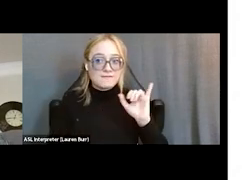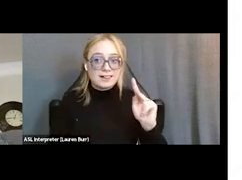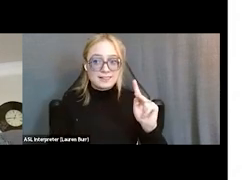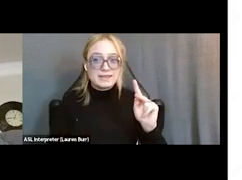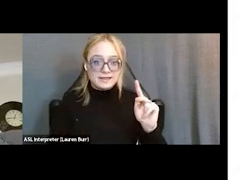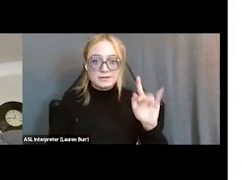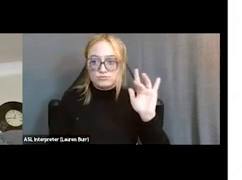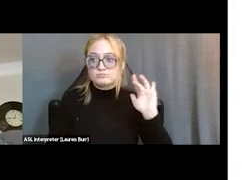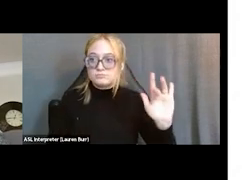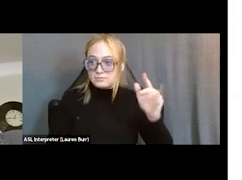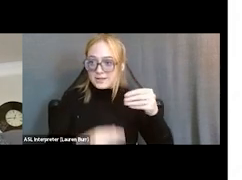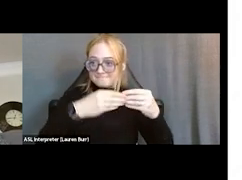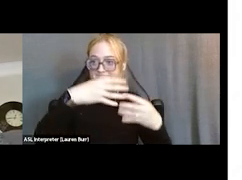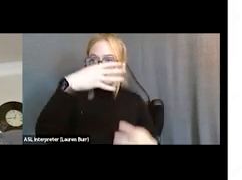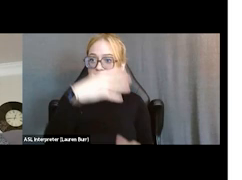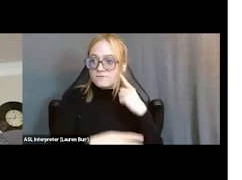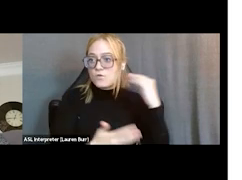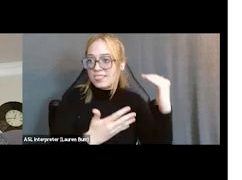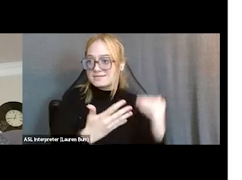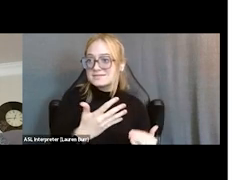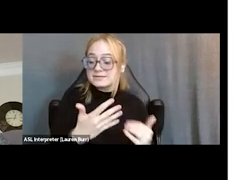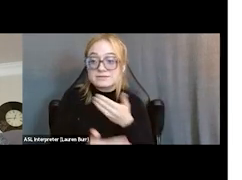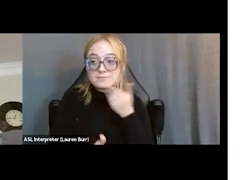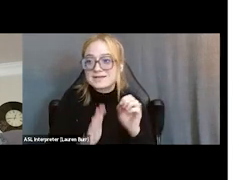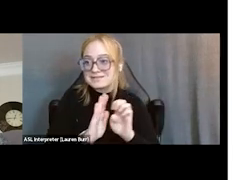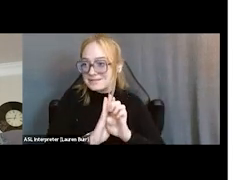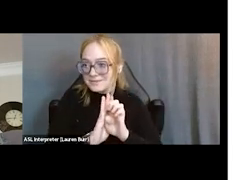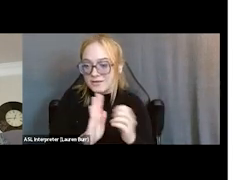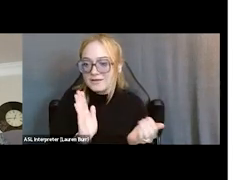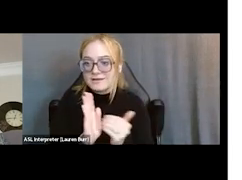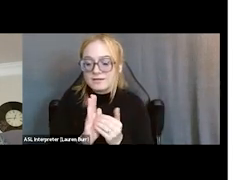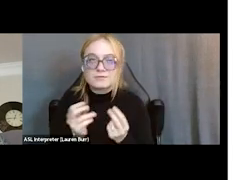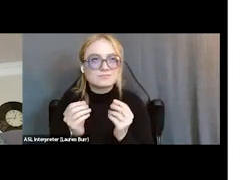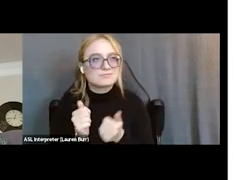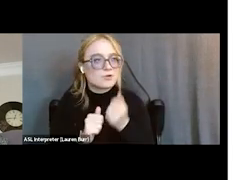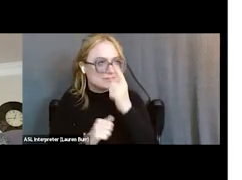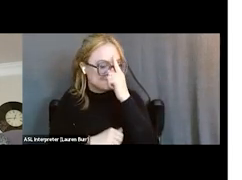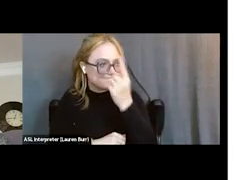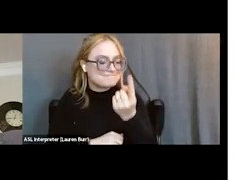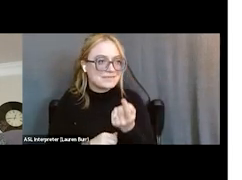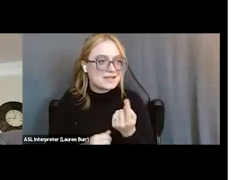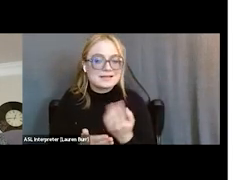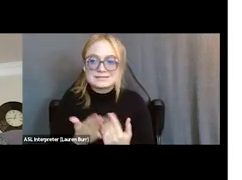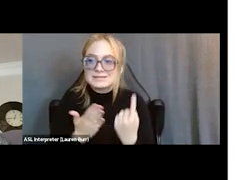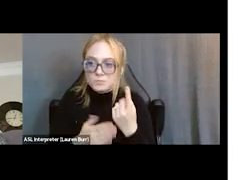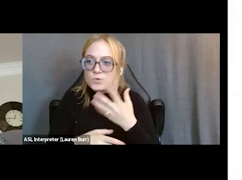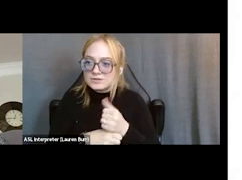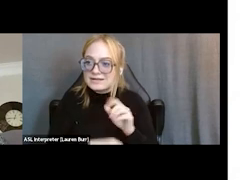Again, the best example is someone, the fastest one I can think of is someone who's getting dialysis three days a week,